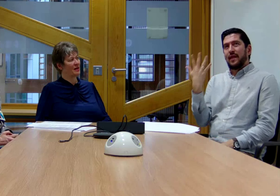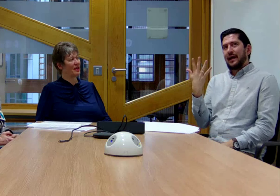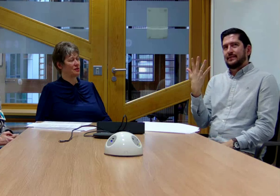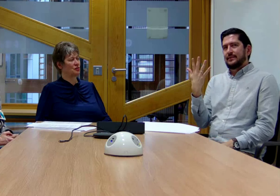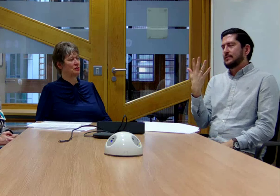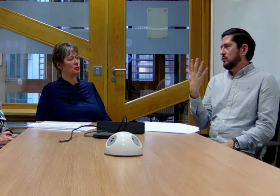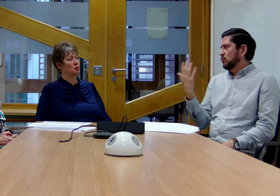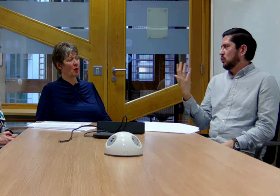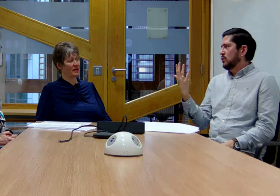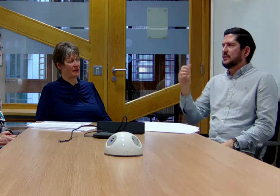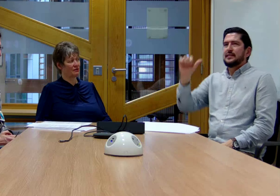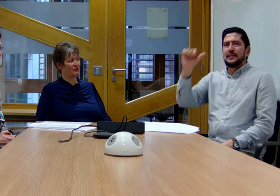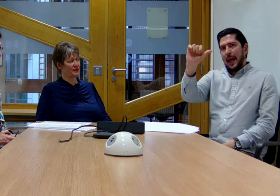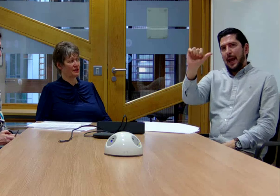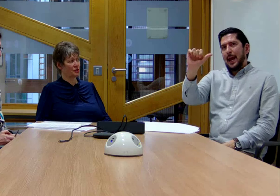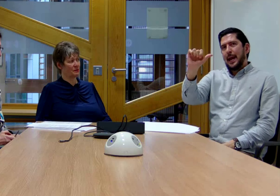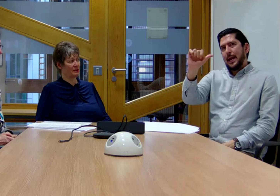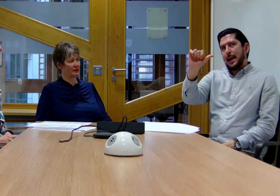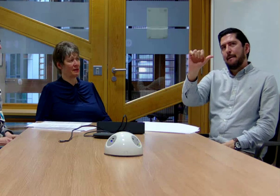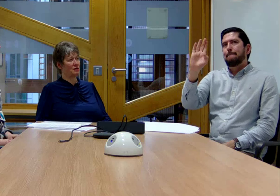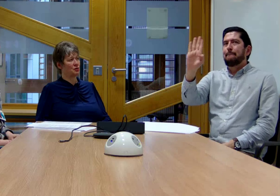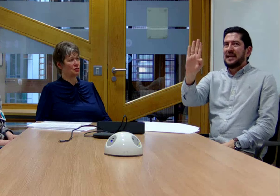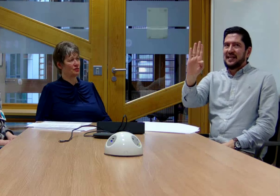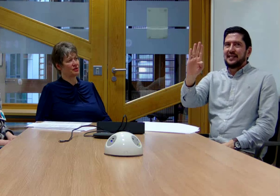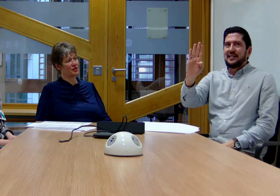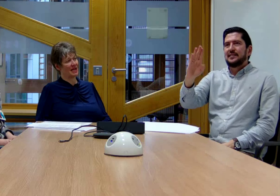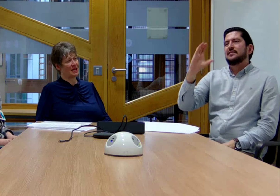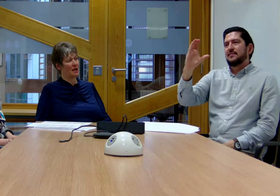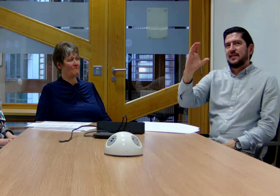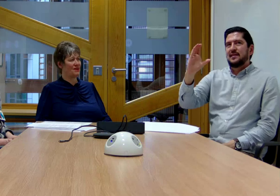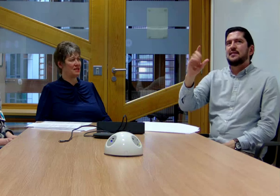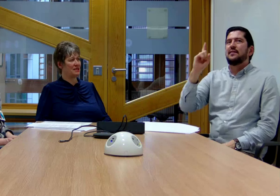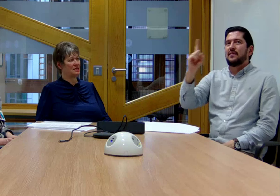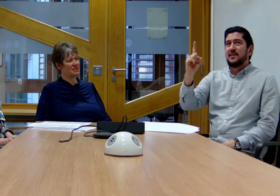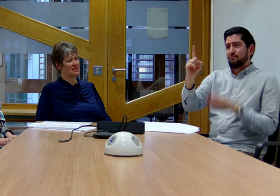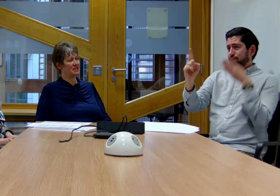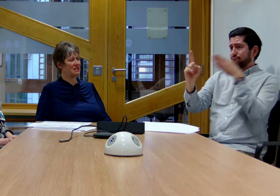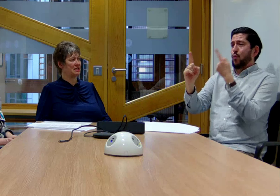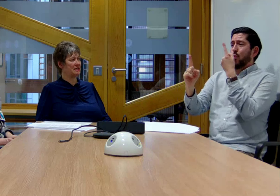American Sign Language is really different because they actually use one hand for fingerspelling,